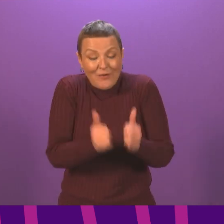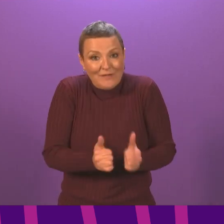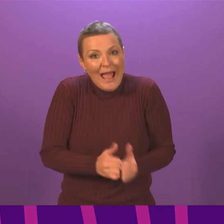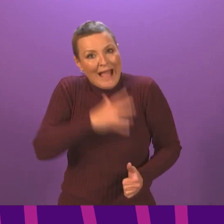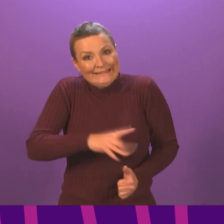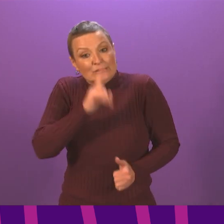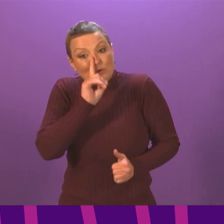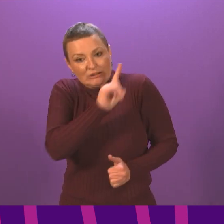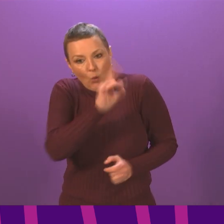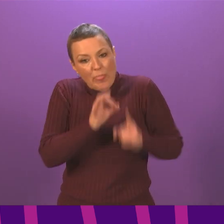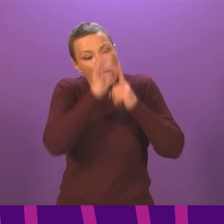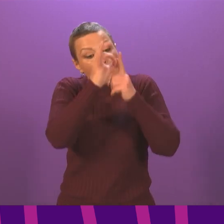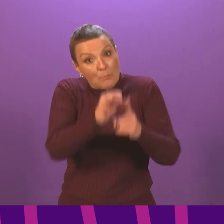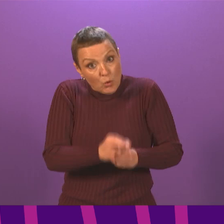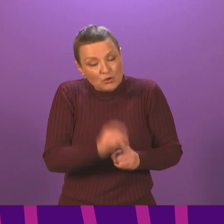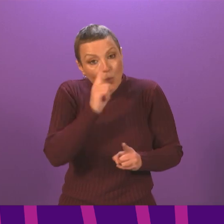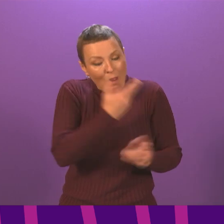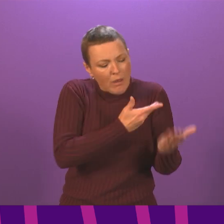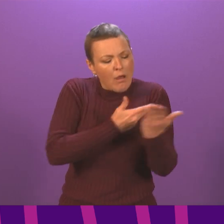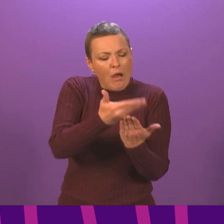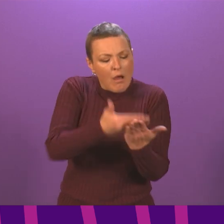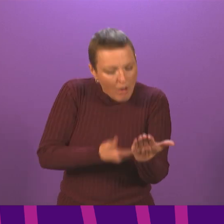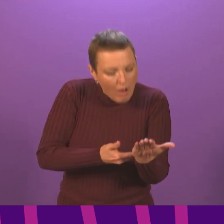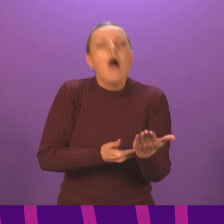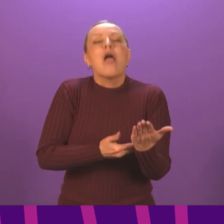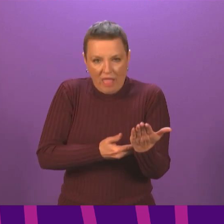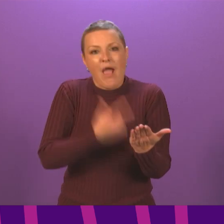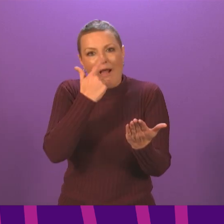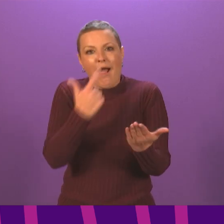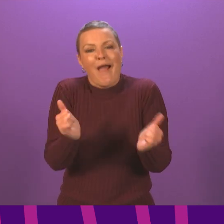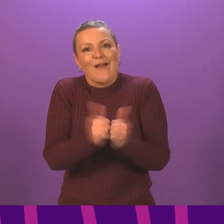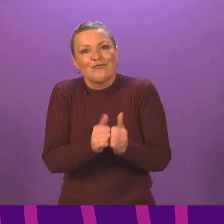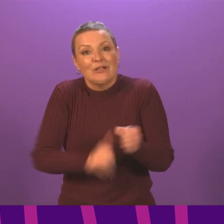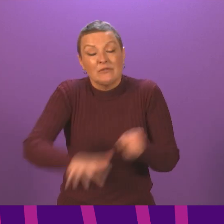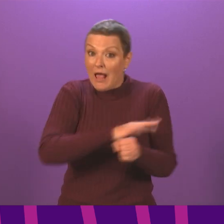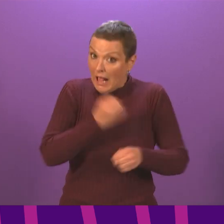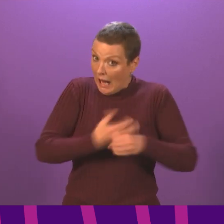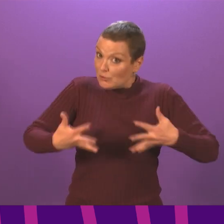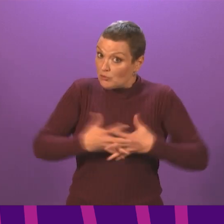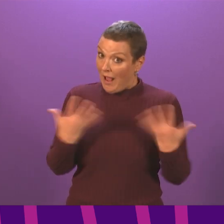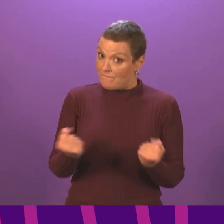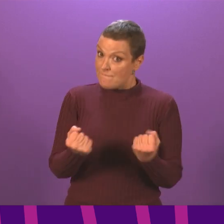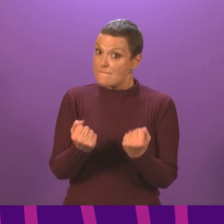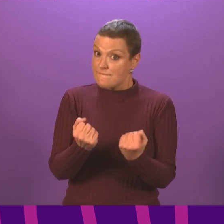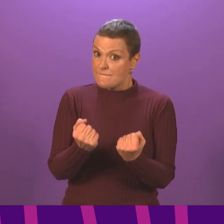them. I am not confident yet about what exactly they will be. They will come, but we do not